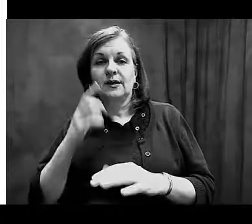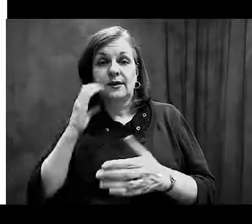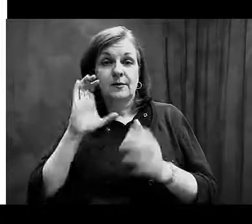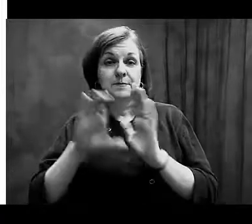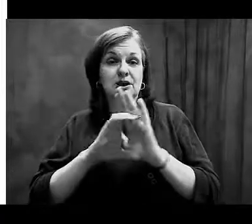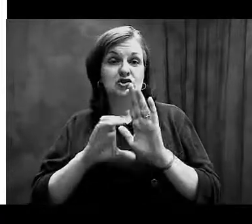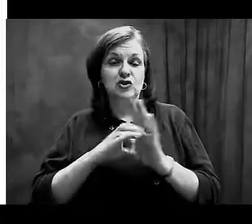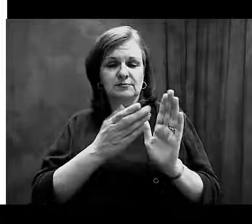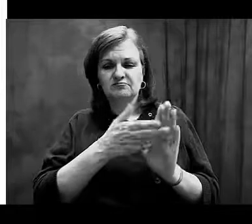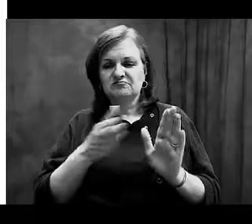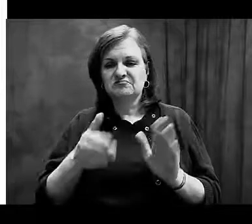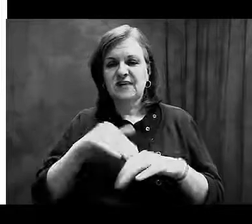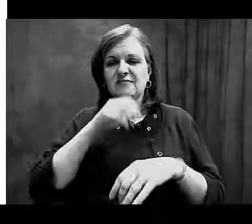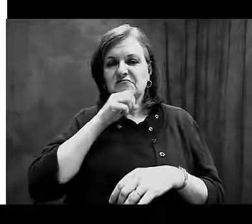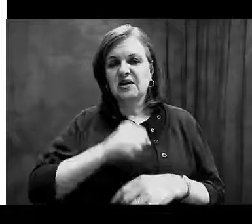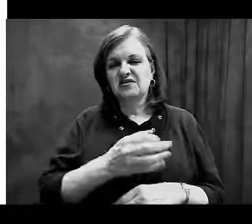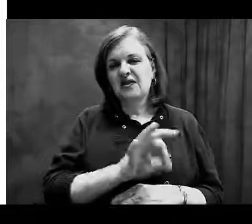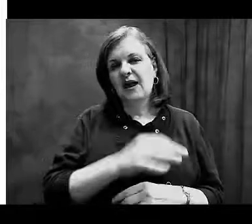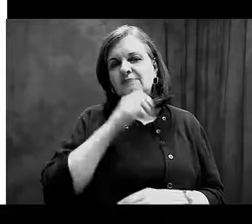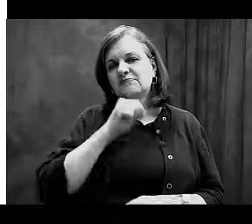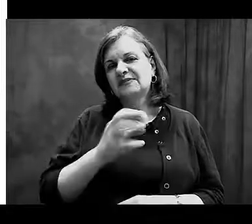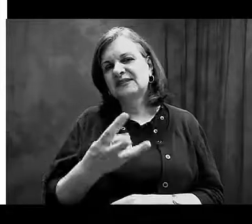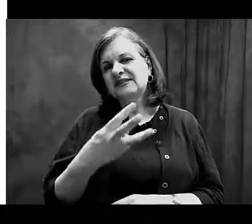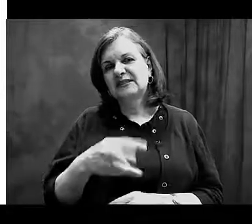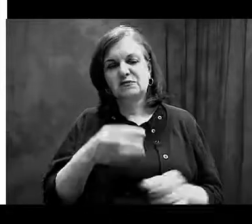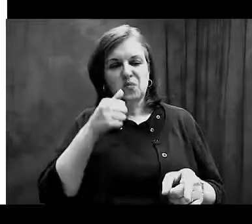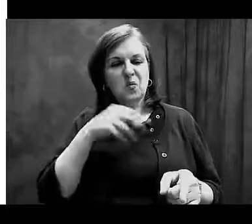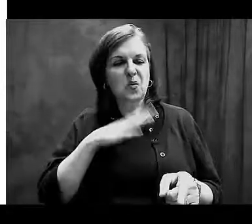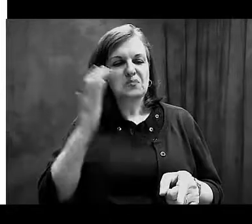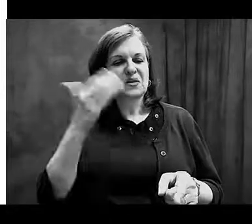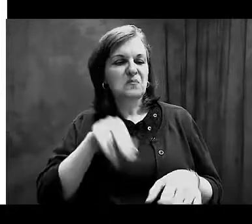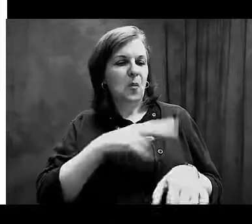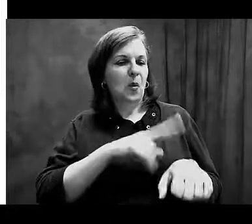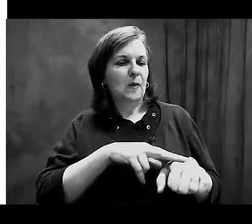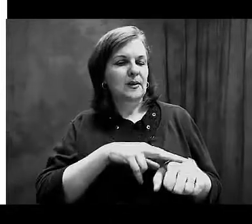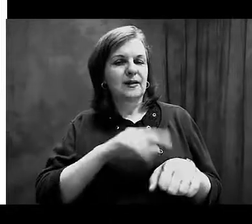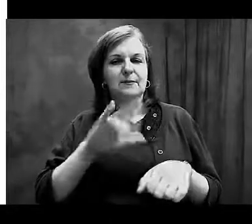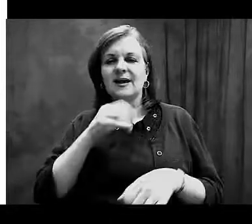and you see that 9 and 16 years old this woman looks fairly normal